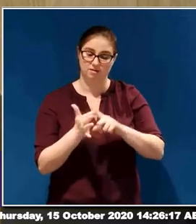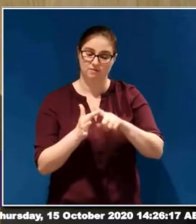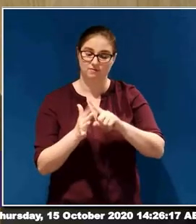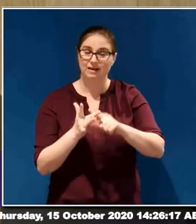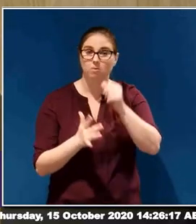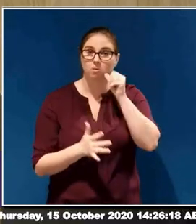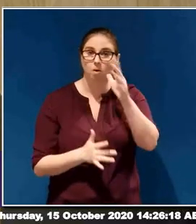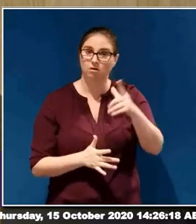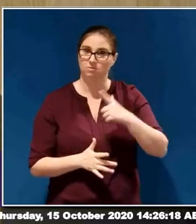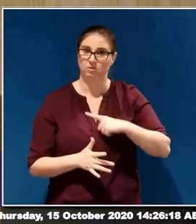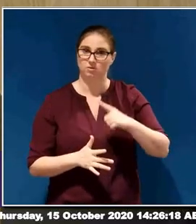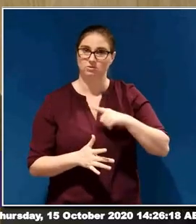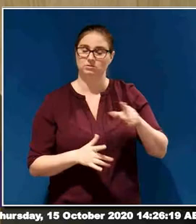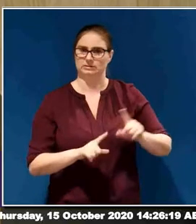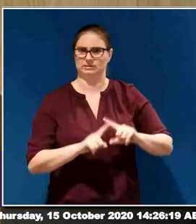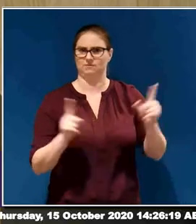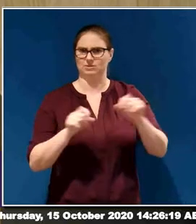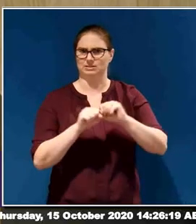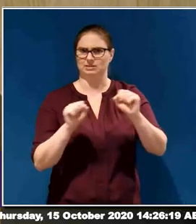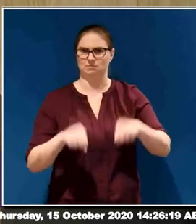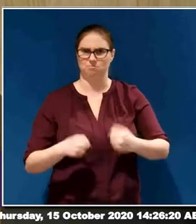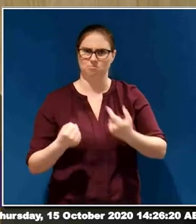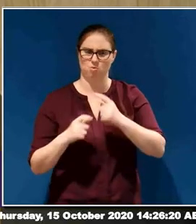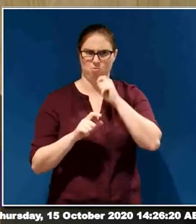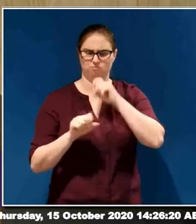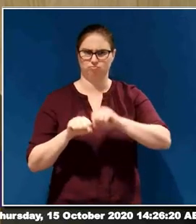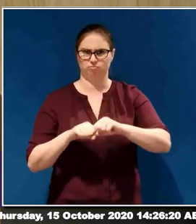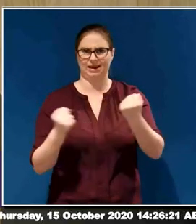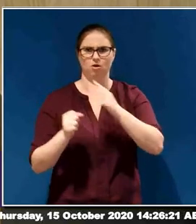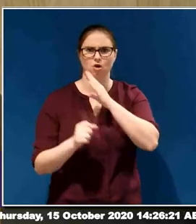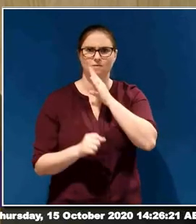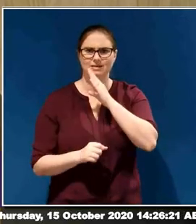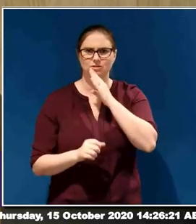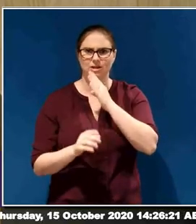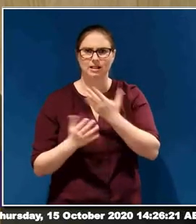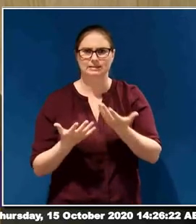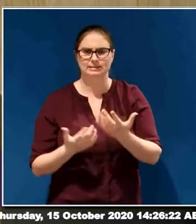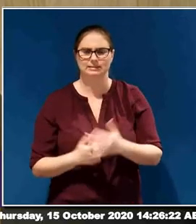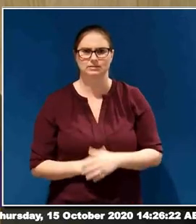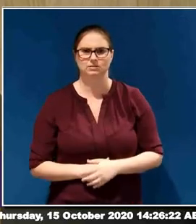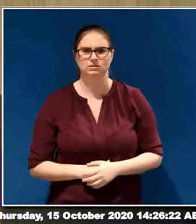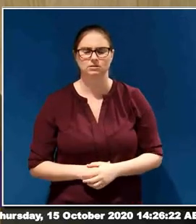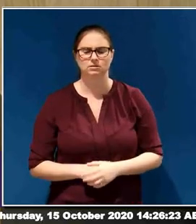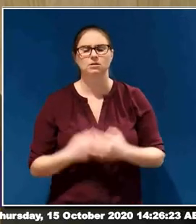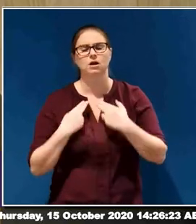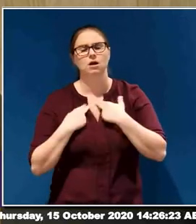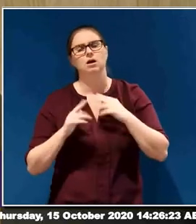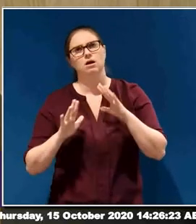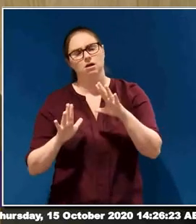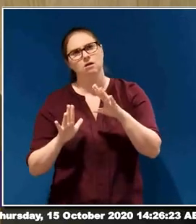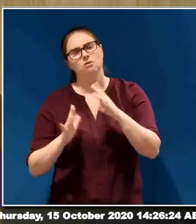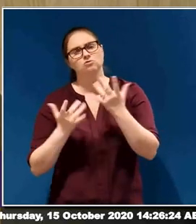So if you are to keep up with excluded students to see where they are at three